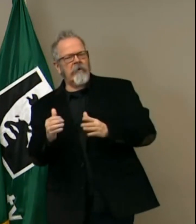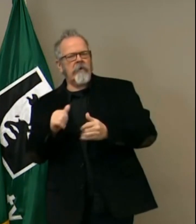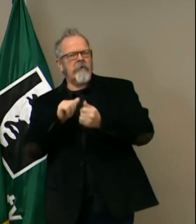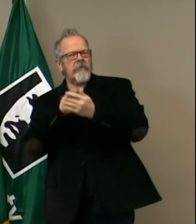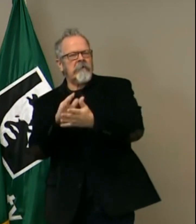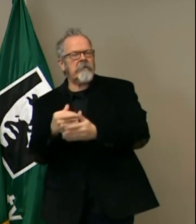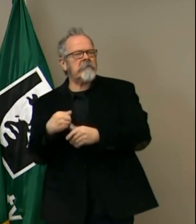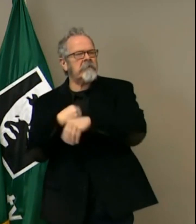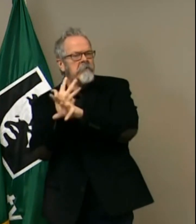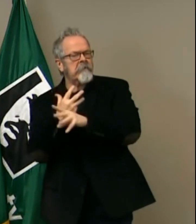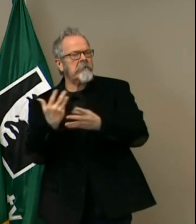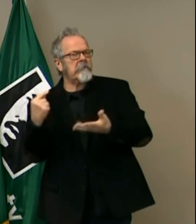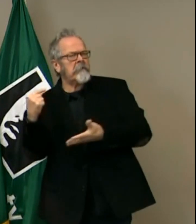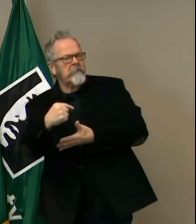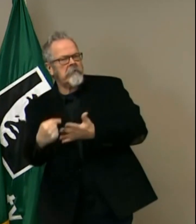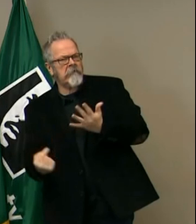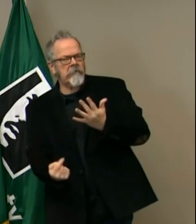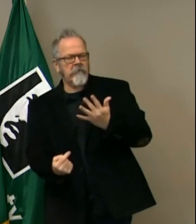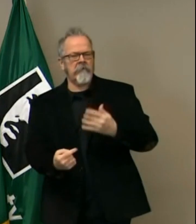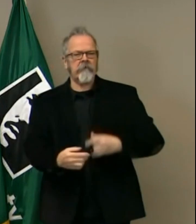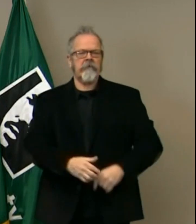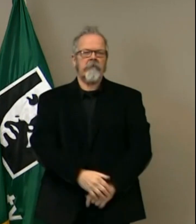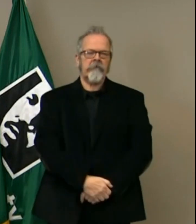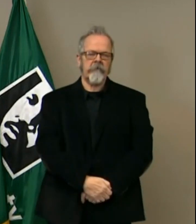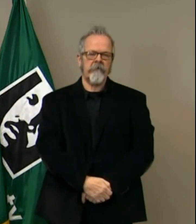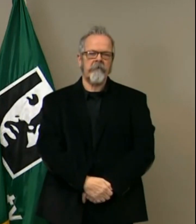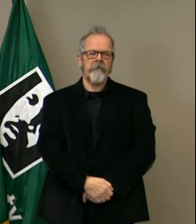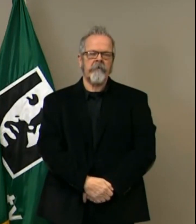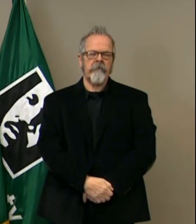that is particularly important to the state of Washington is the maintenance